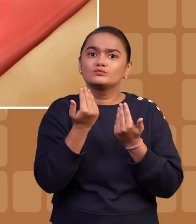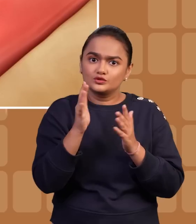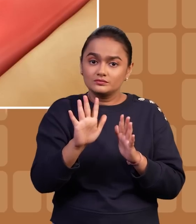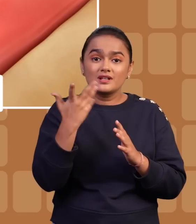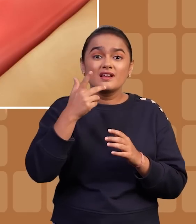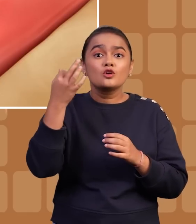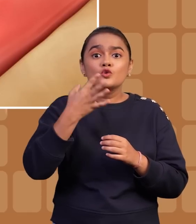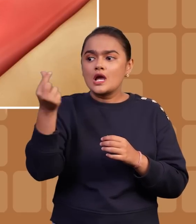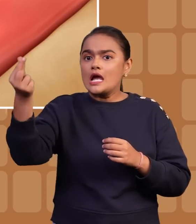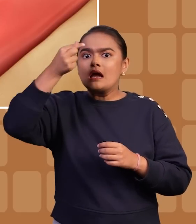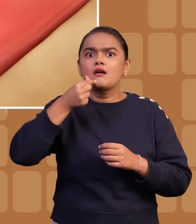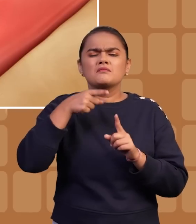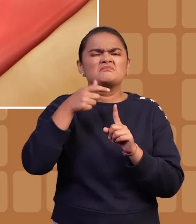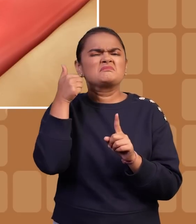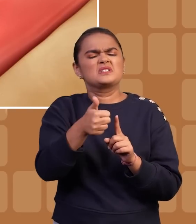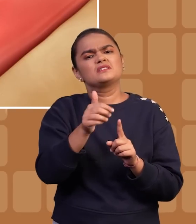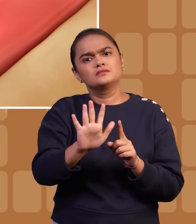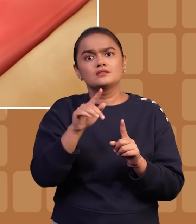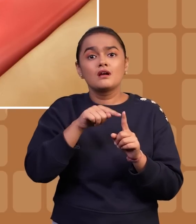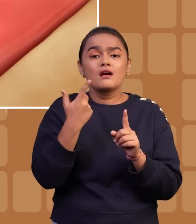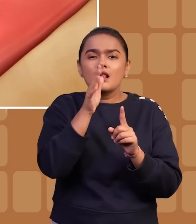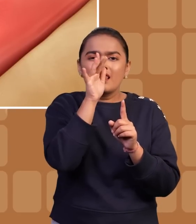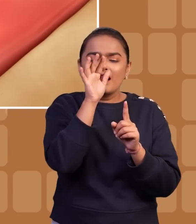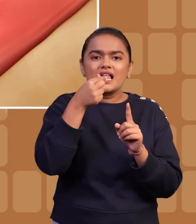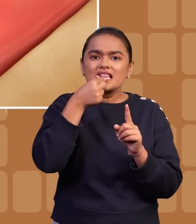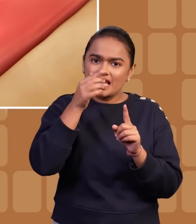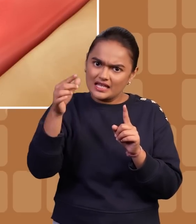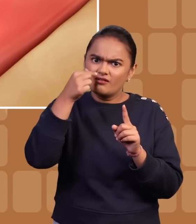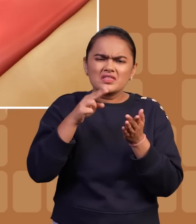The best solution for this is dental implants. It is an artificial tooth